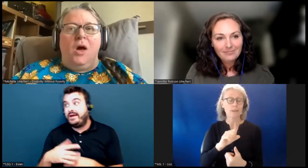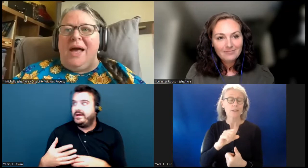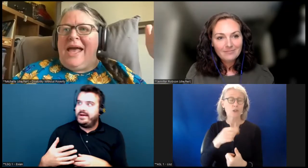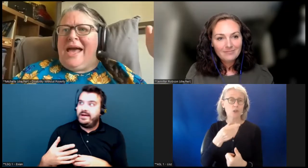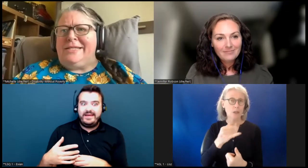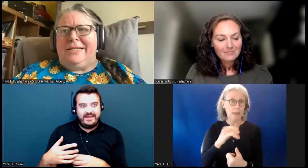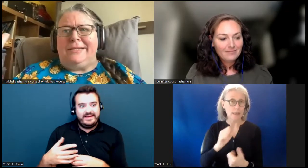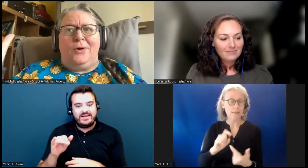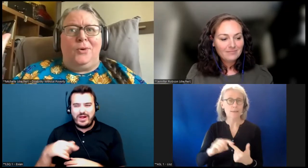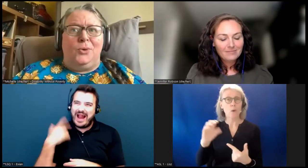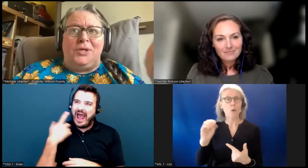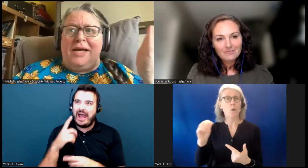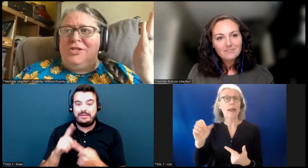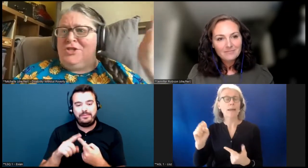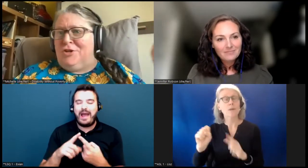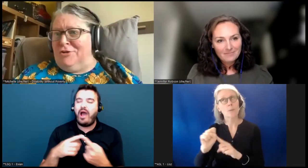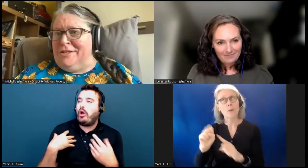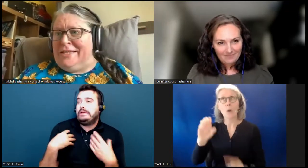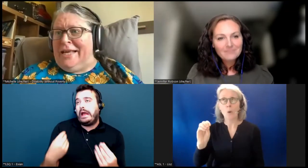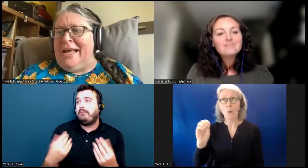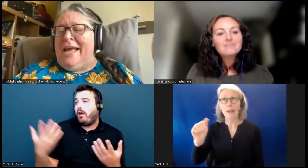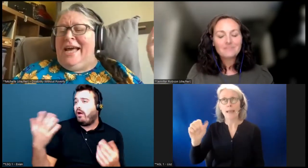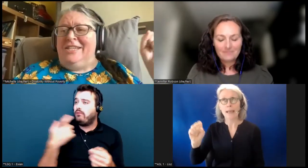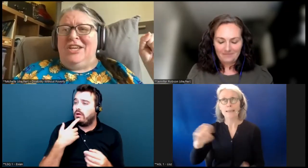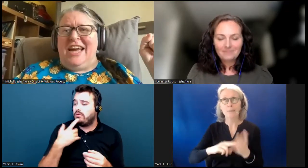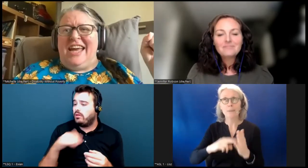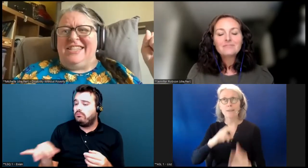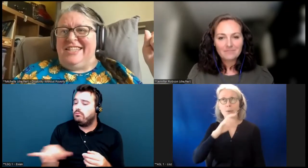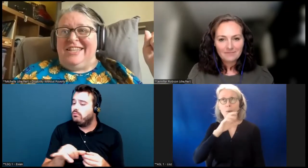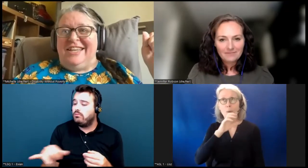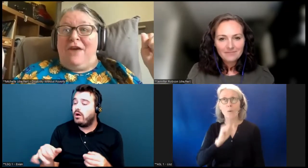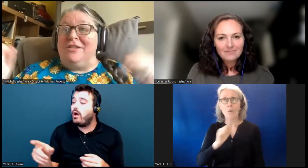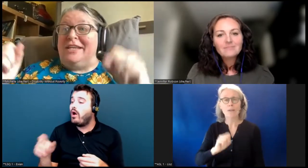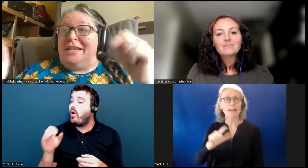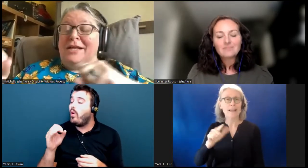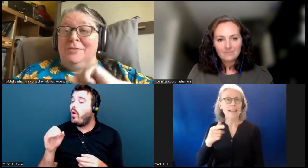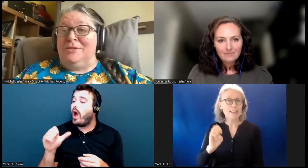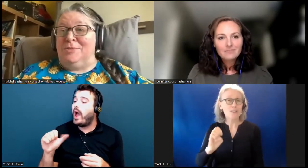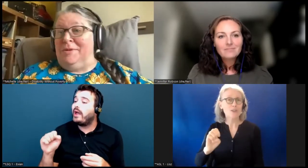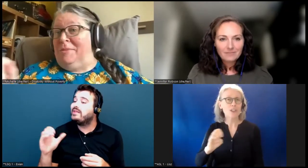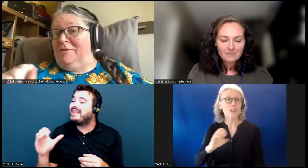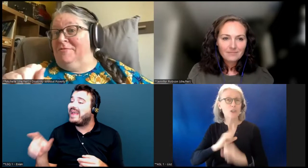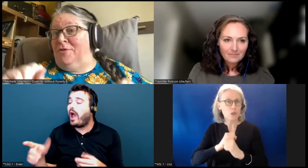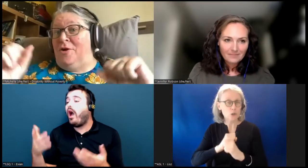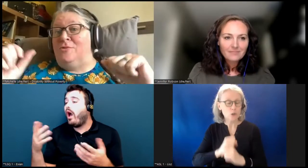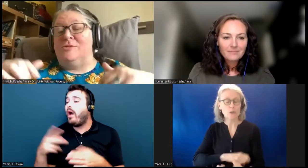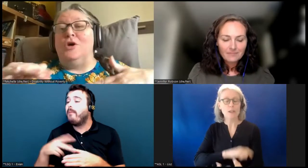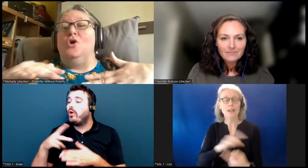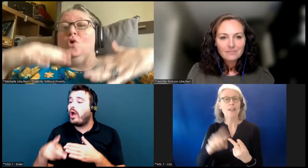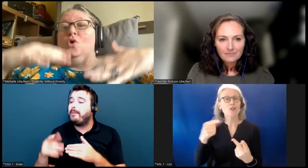PEOPLE, AOS IS OLD AGE SECURITY AND GIS IS GUARANTEED IMPLEMENT SIPMENT FOR THOSE THAT